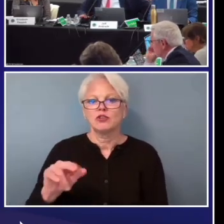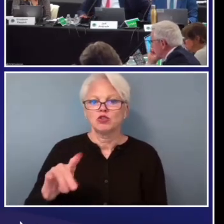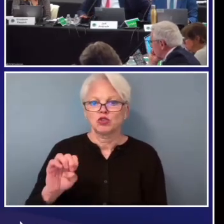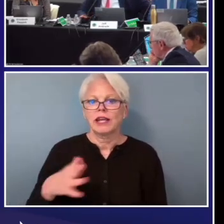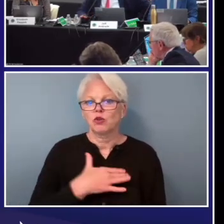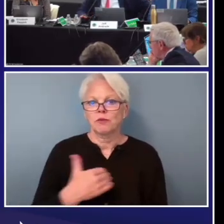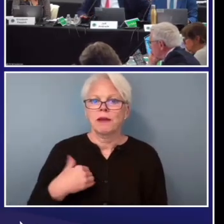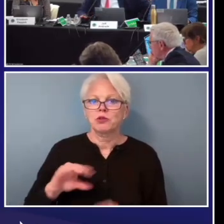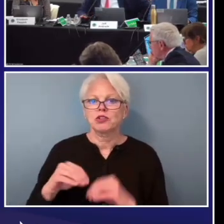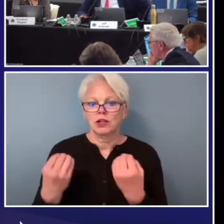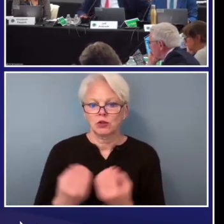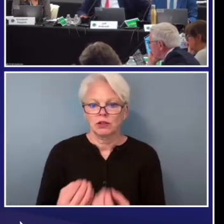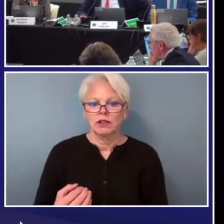I expect we'll probably get a lot of comments on this.